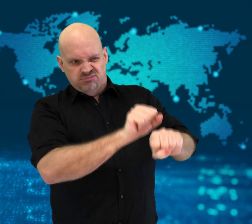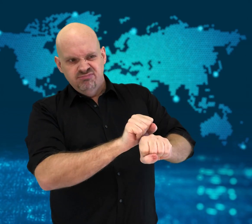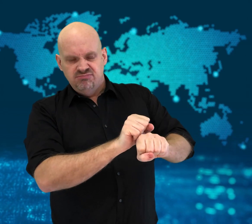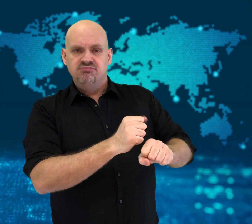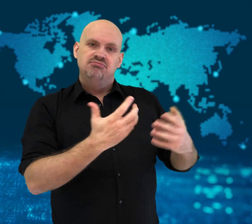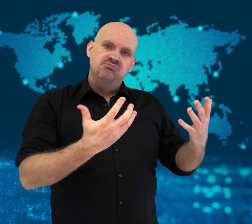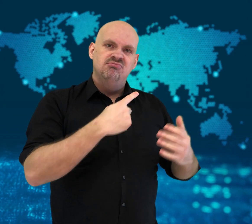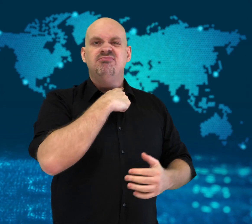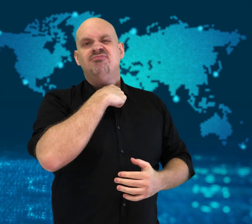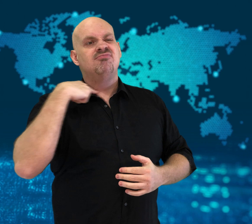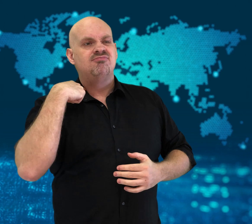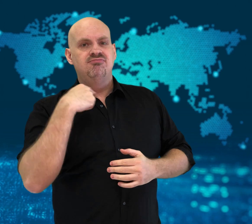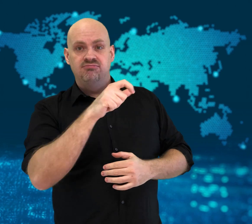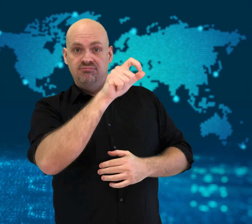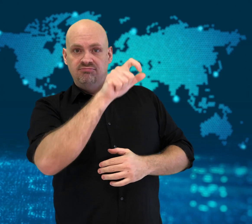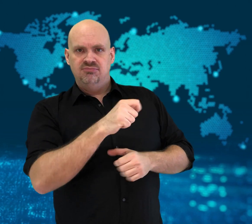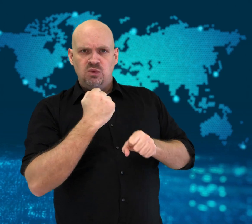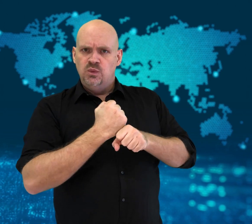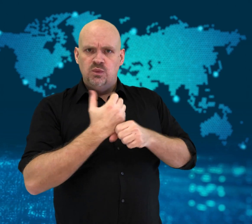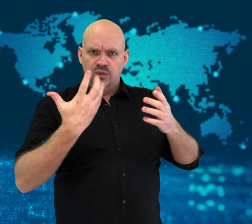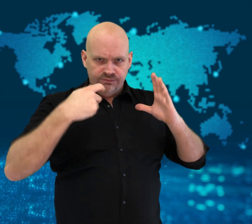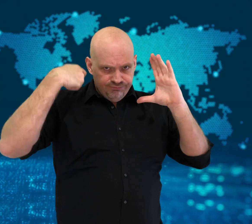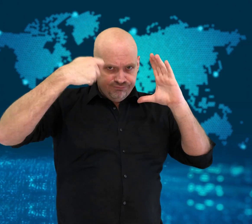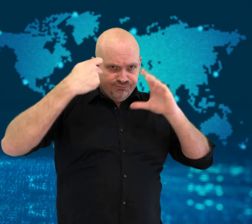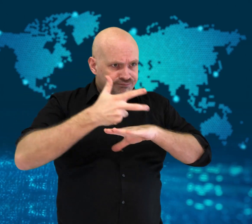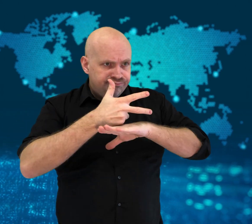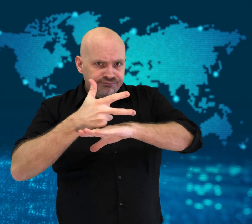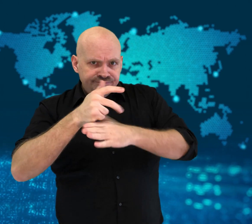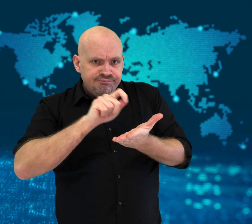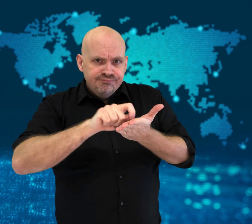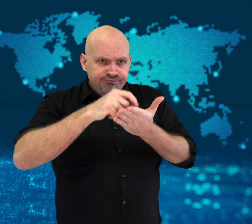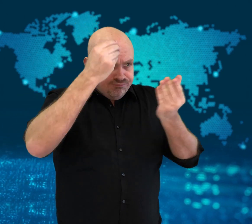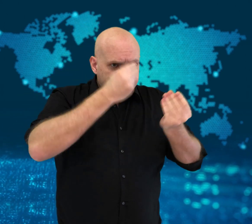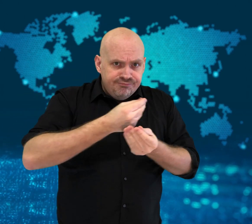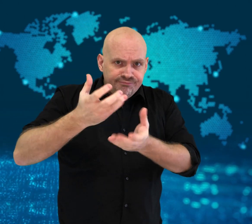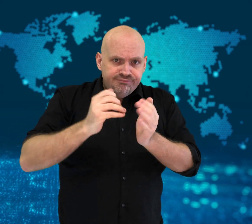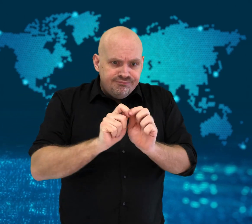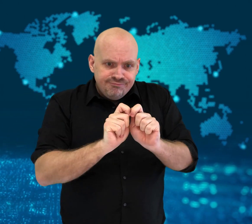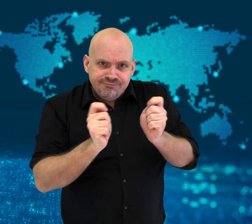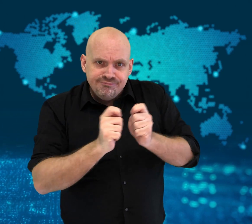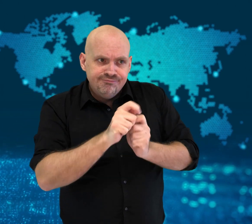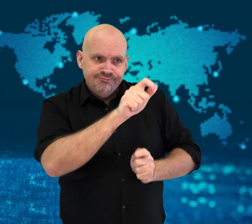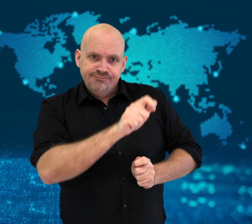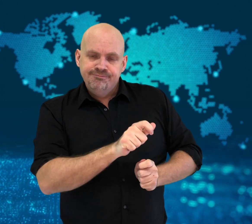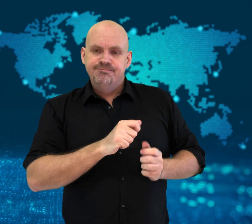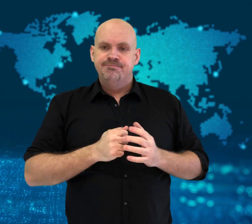“kill or capture” a journalist. Last Friday,